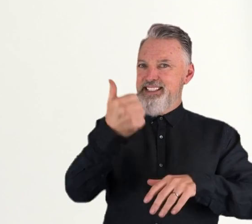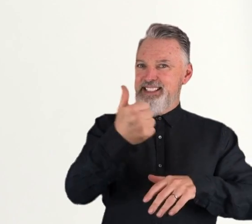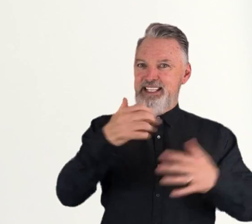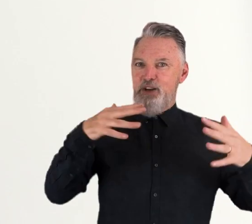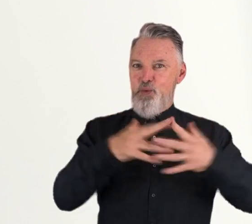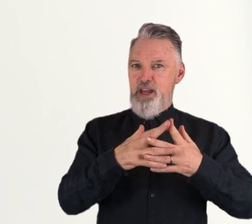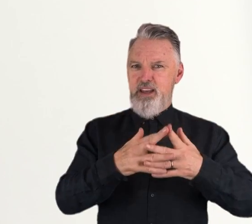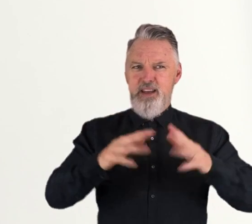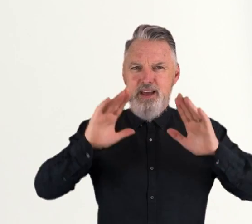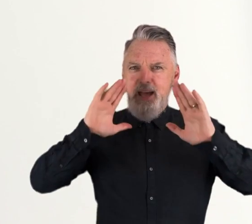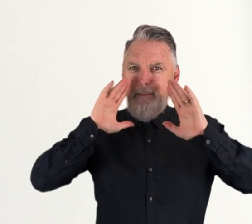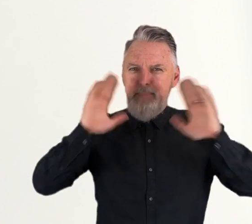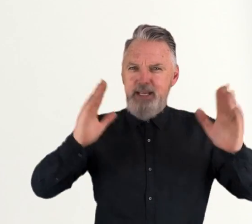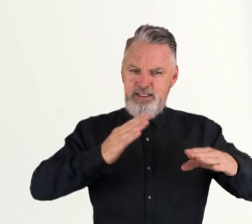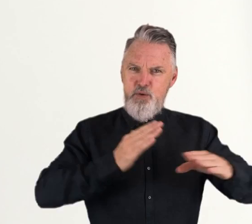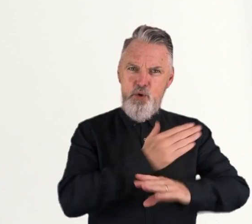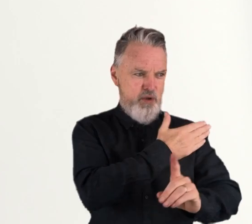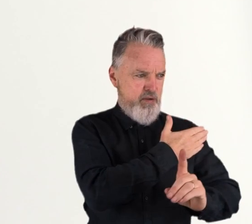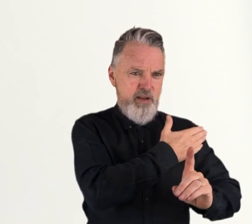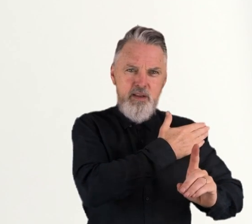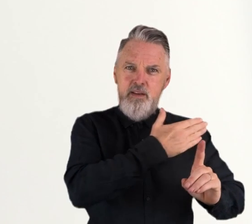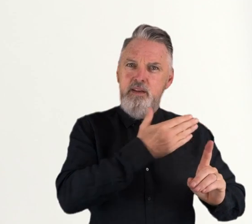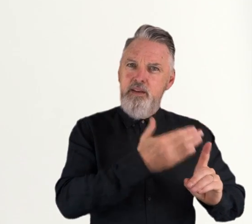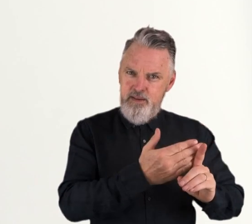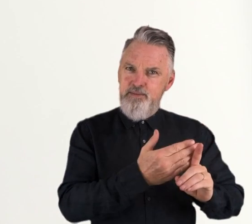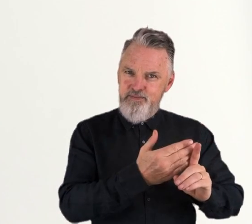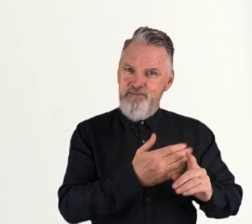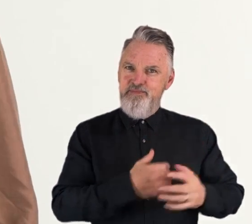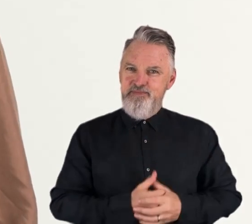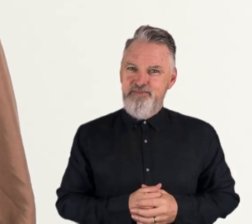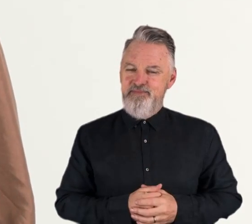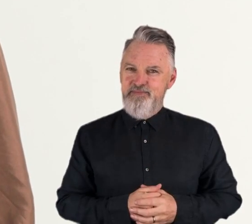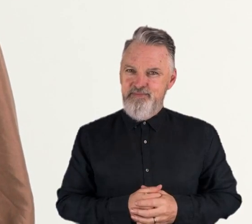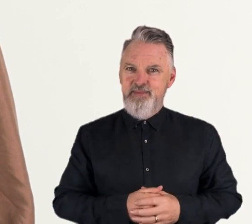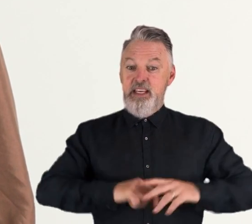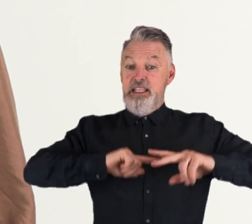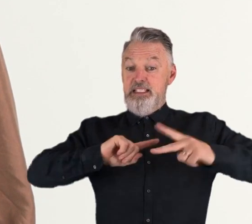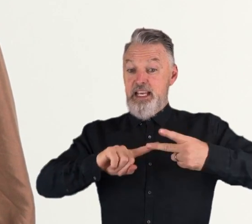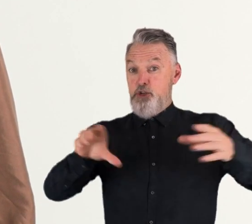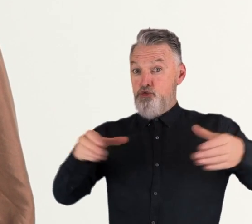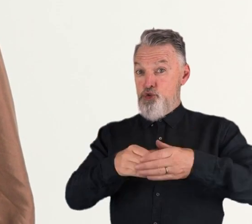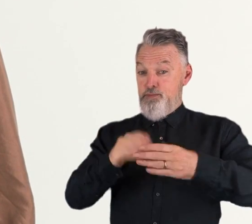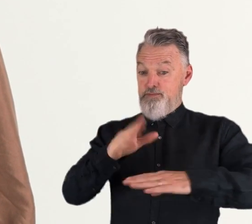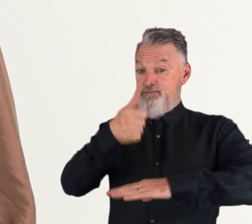What an incredible amount of work has gone into what they are presenting tonight. In our second group of startups pitching tonight